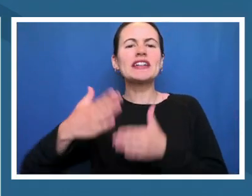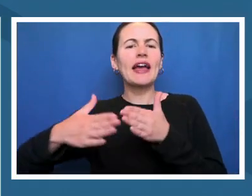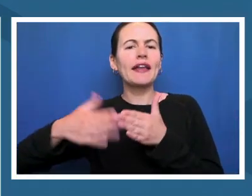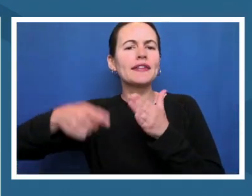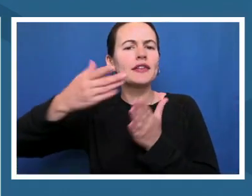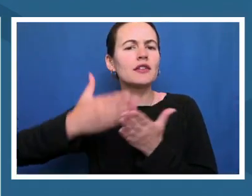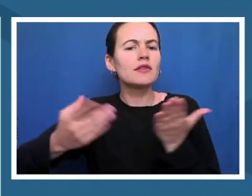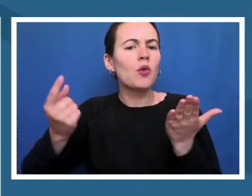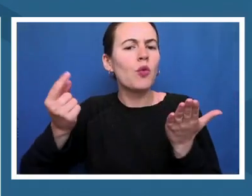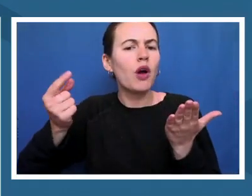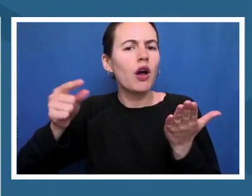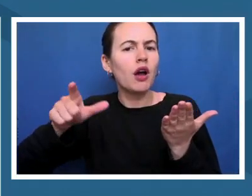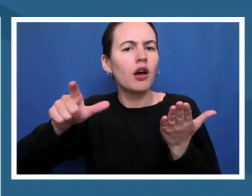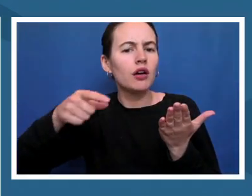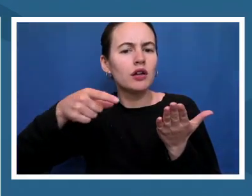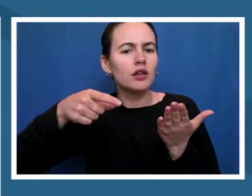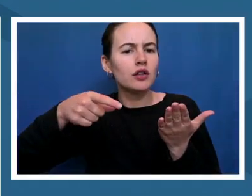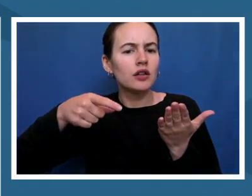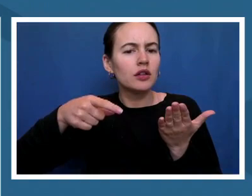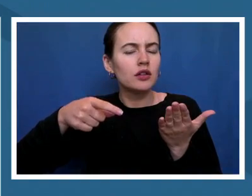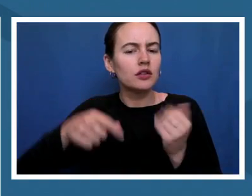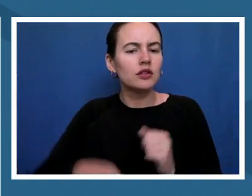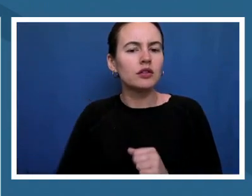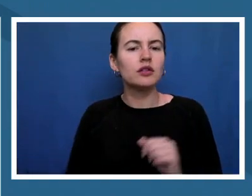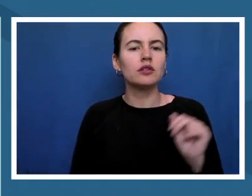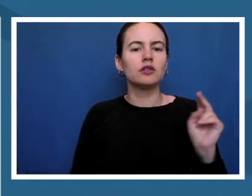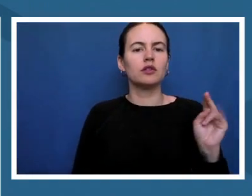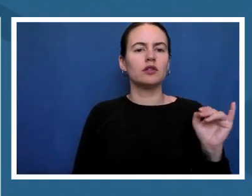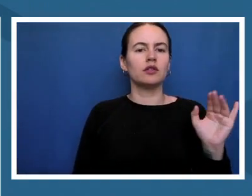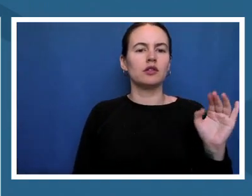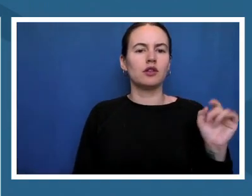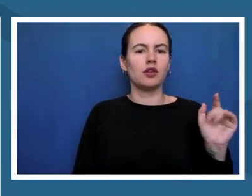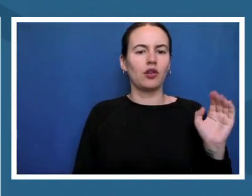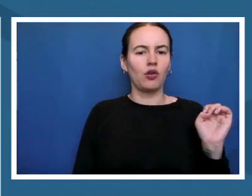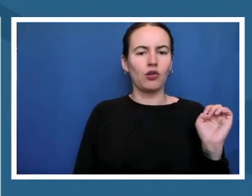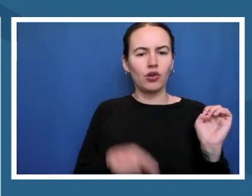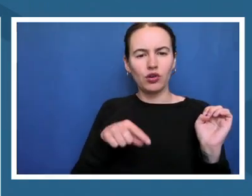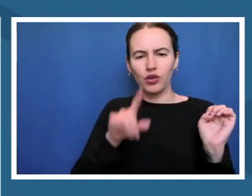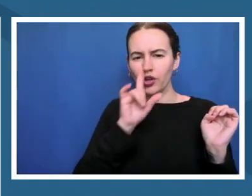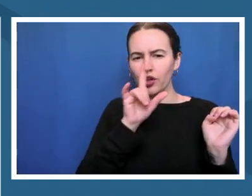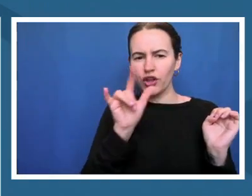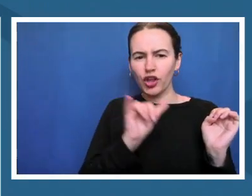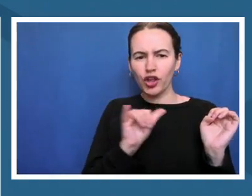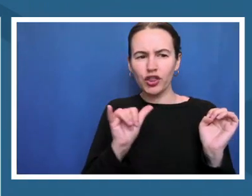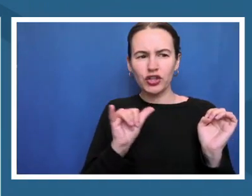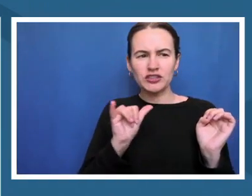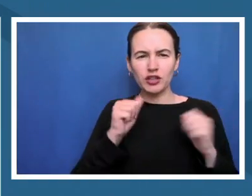the end of the object this